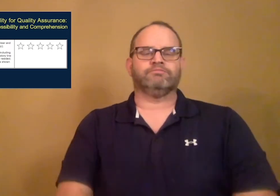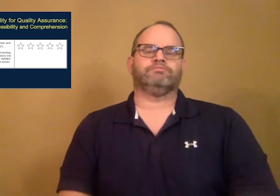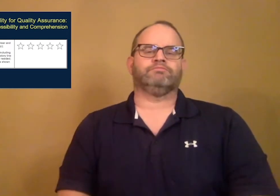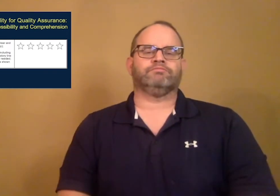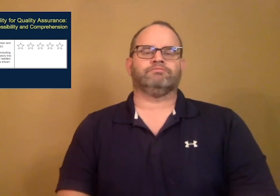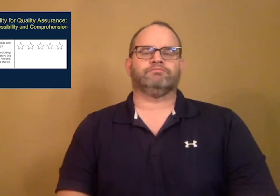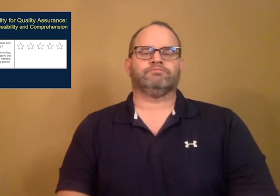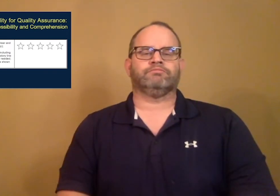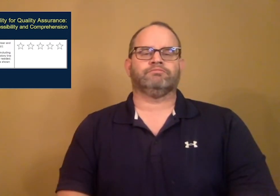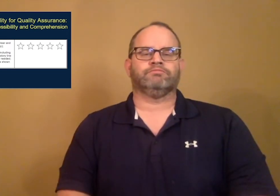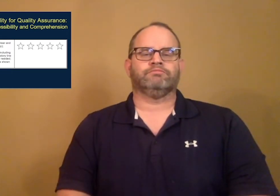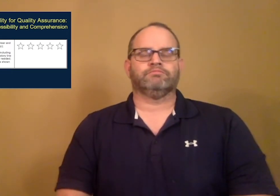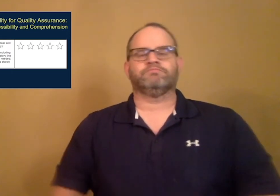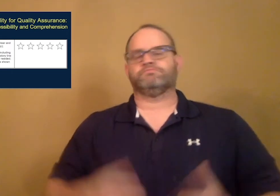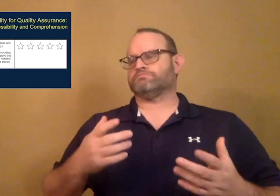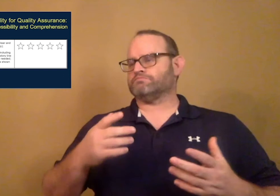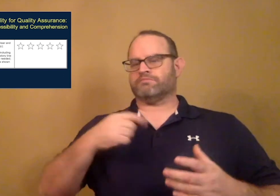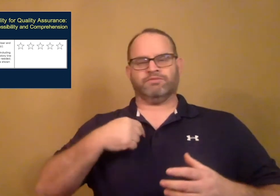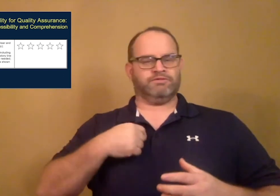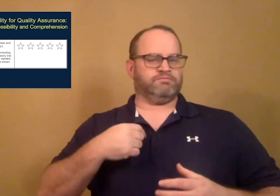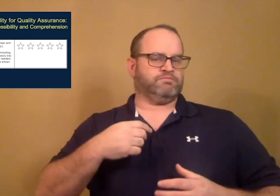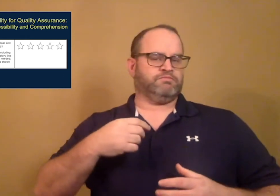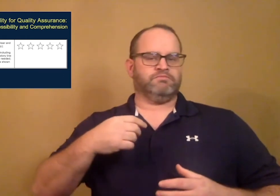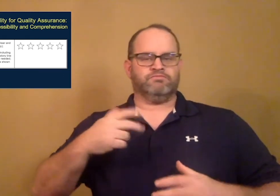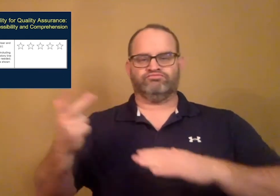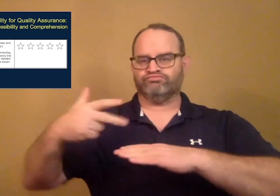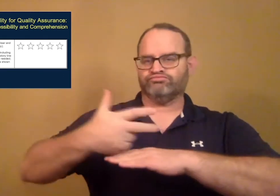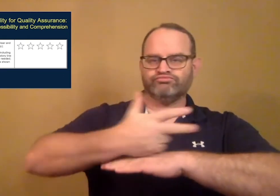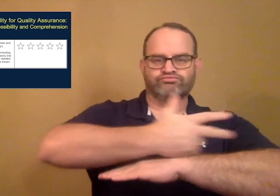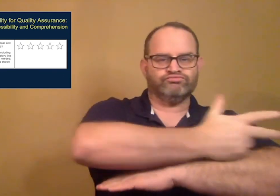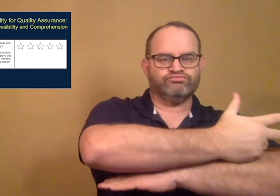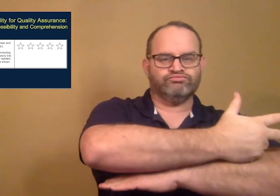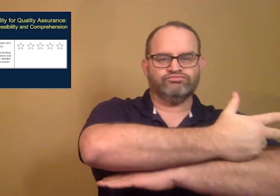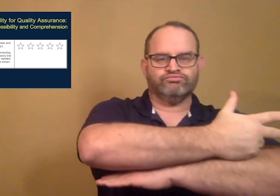Let me give you an example -- (signing)